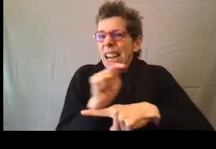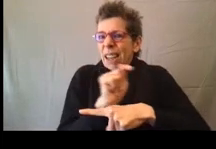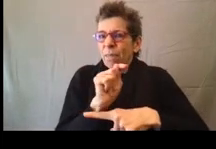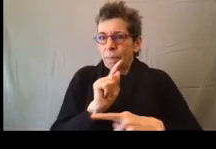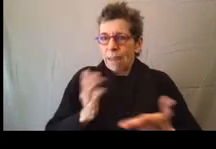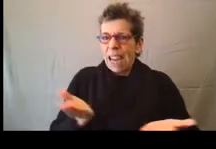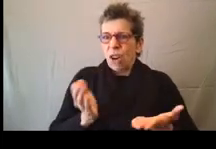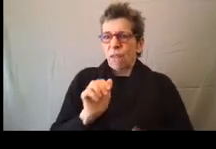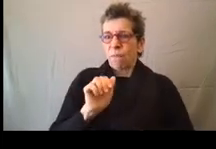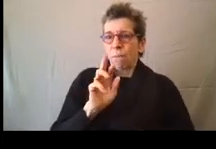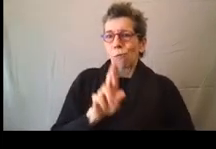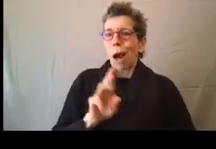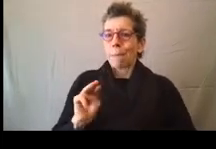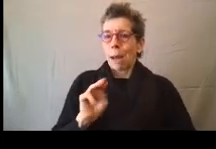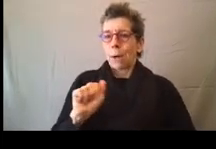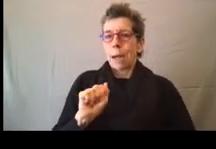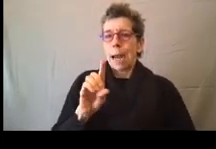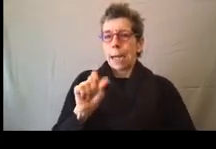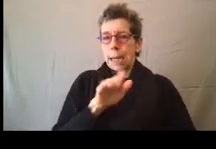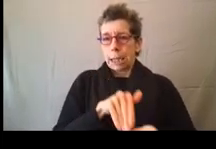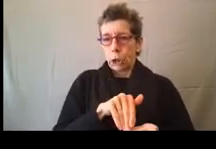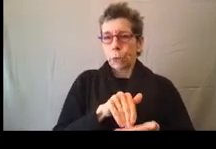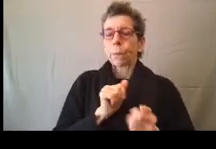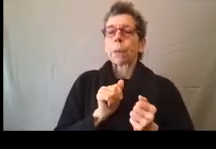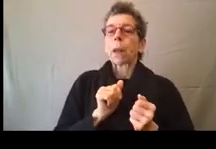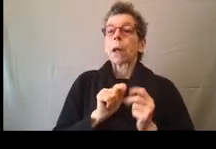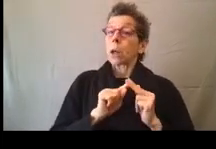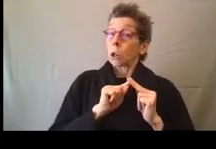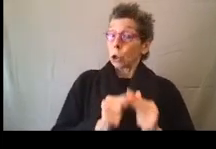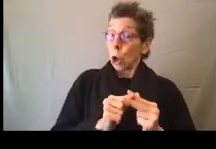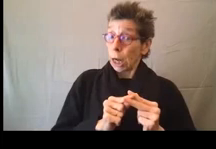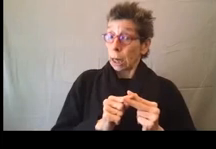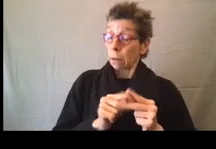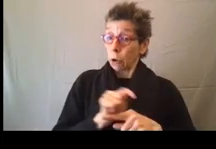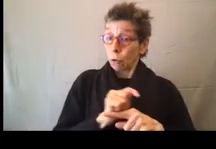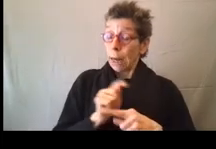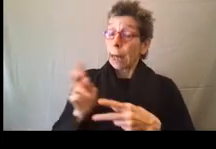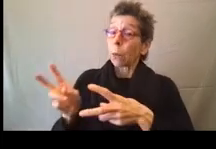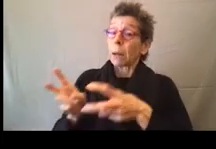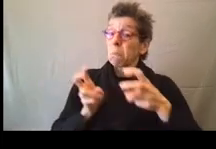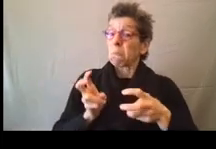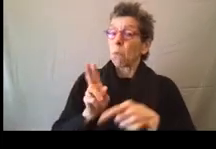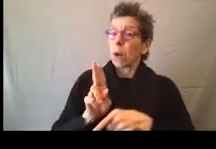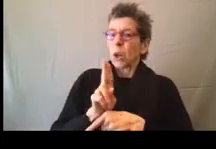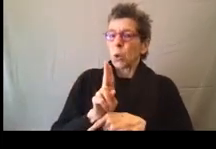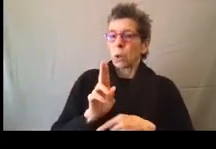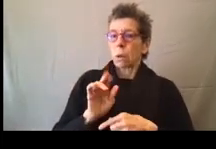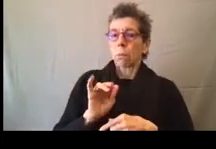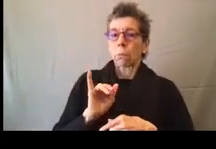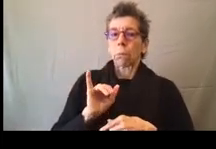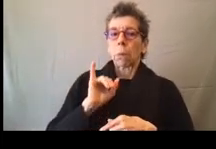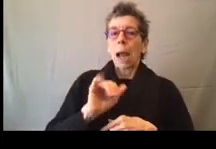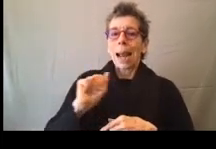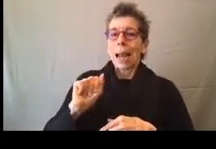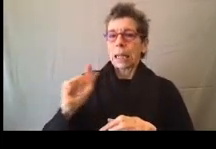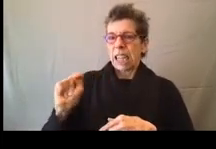At the start of this training we use the Implicit Association Test. So, before participants